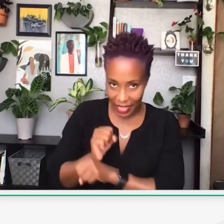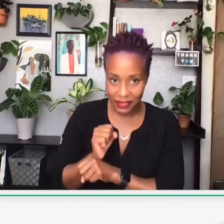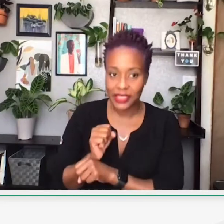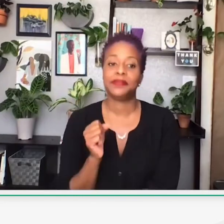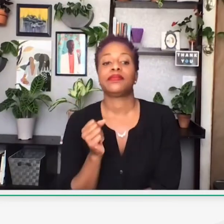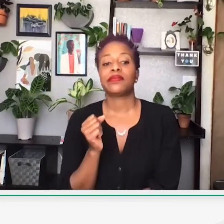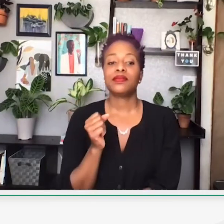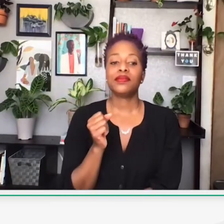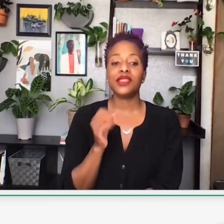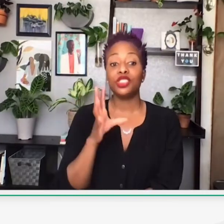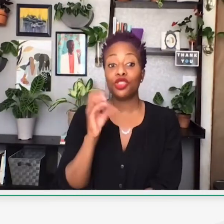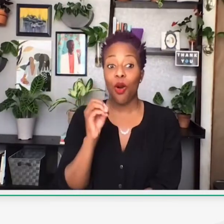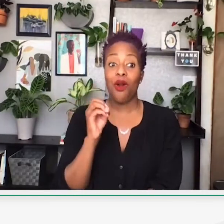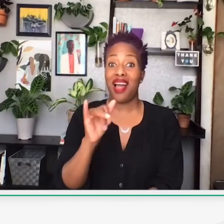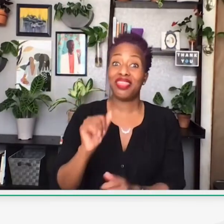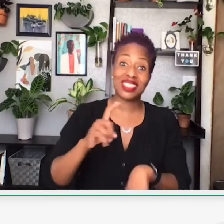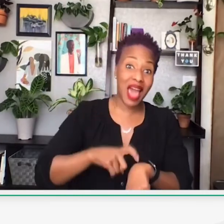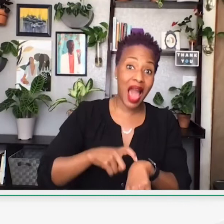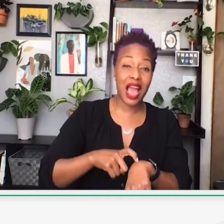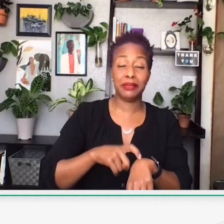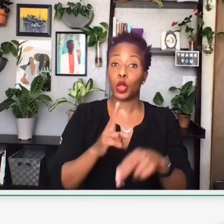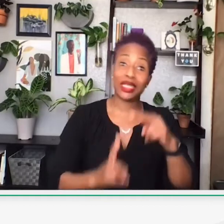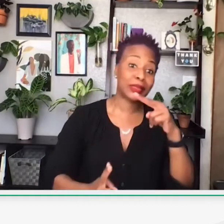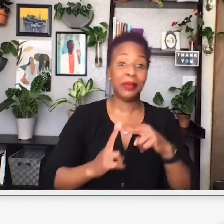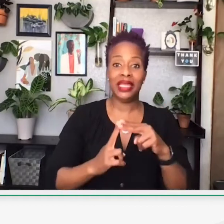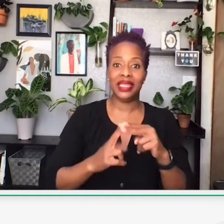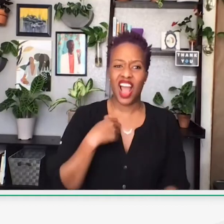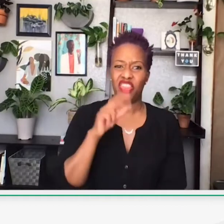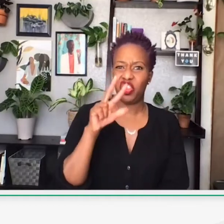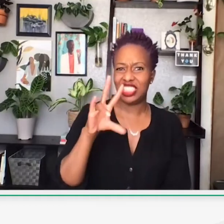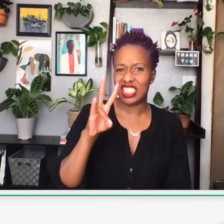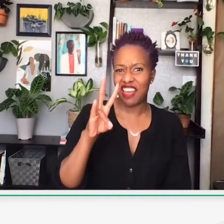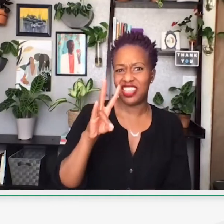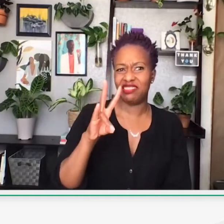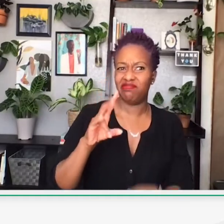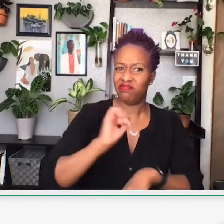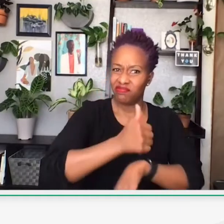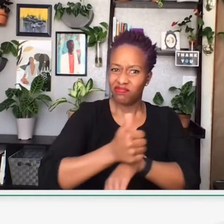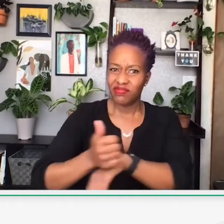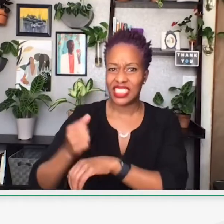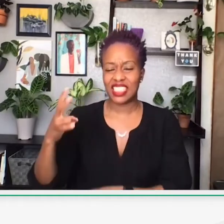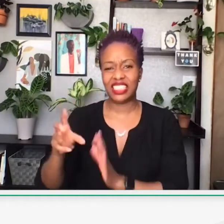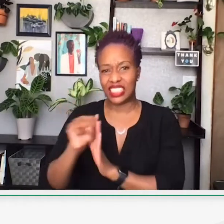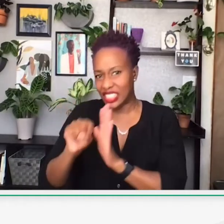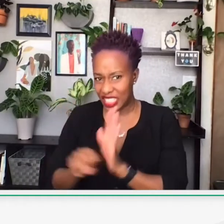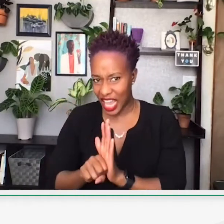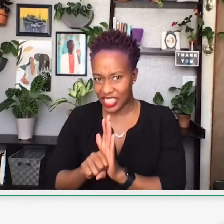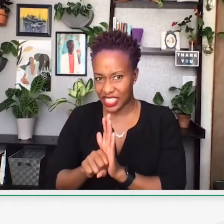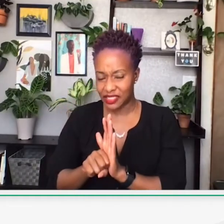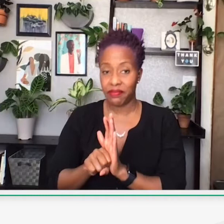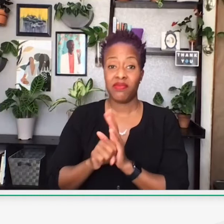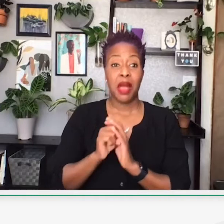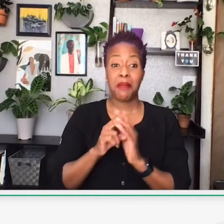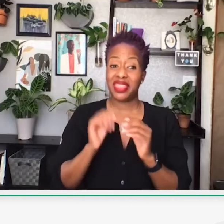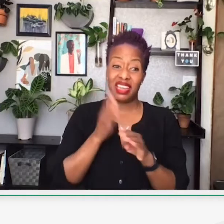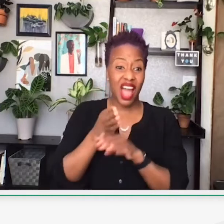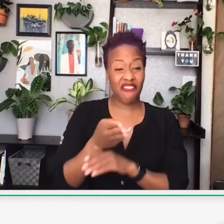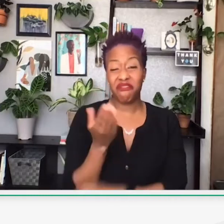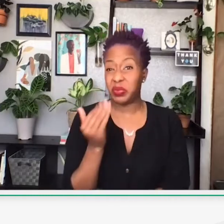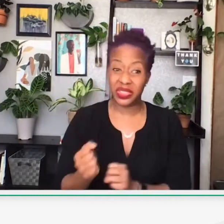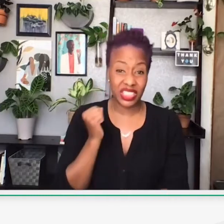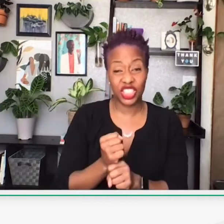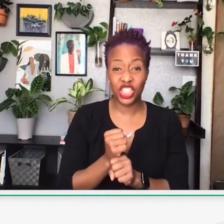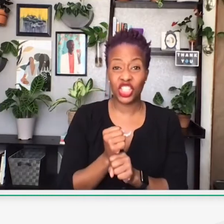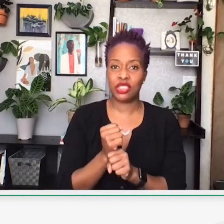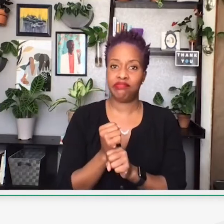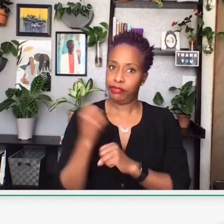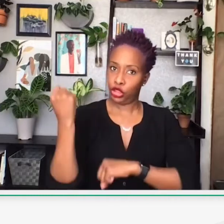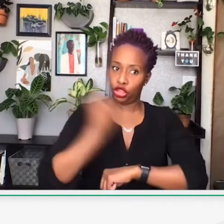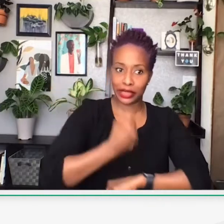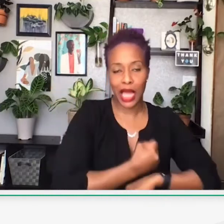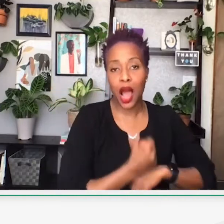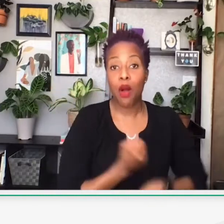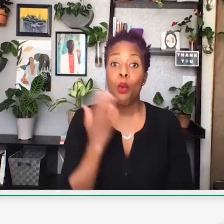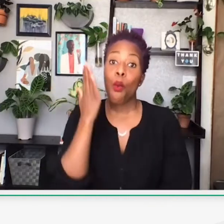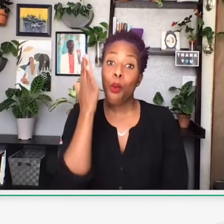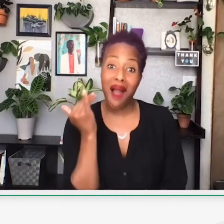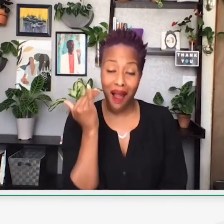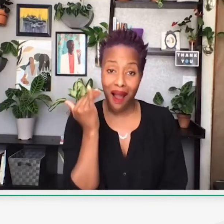black individuals, from freed slaves. So, at the time, there were about 37